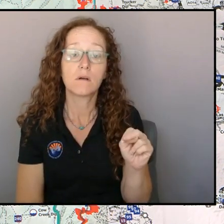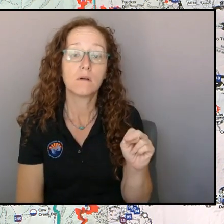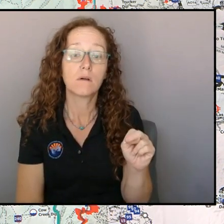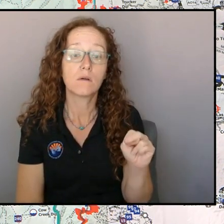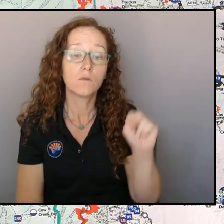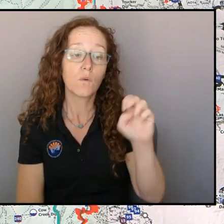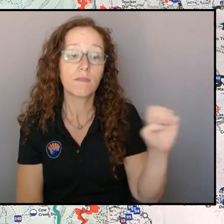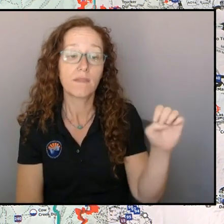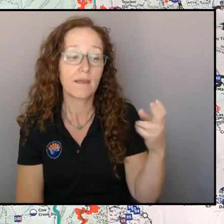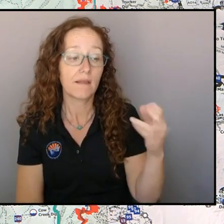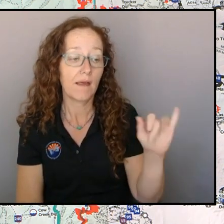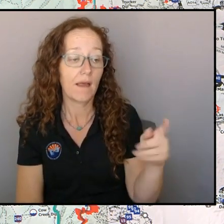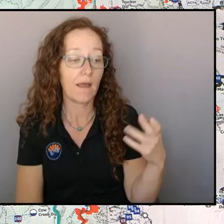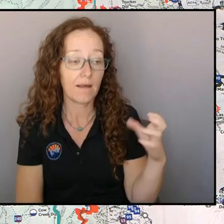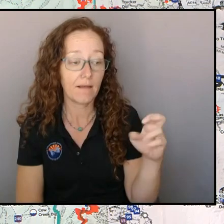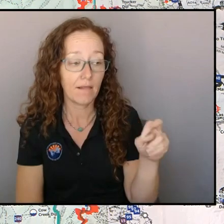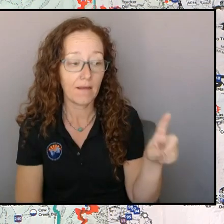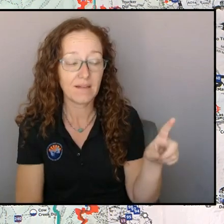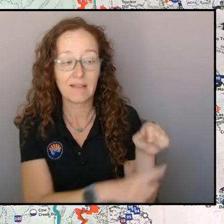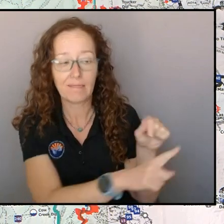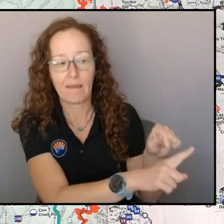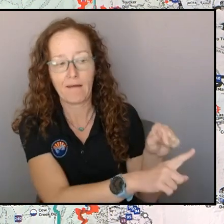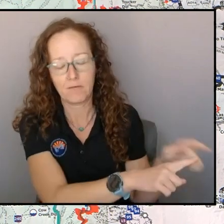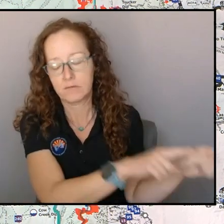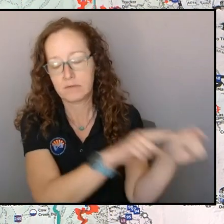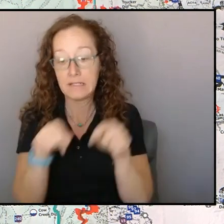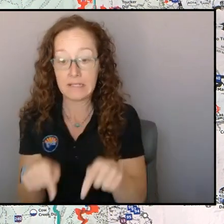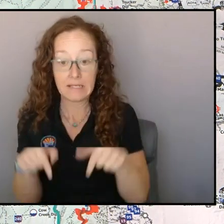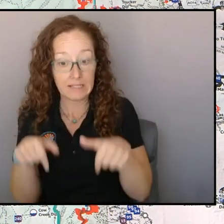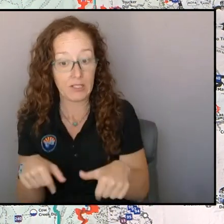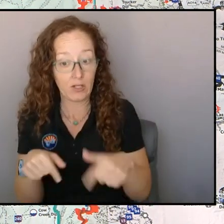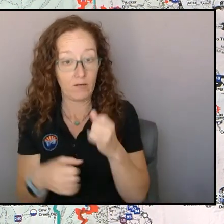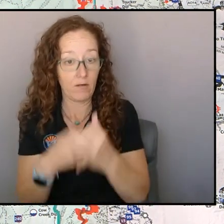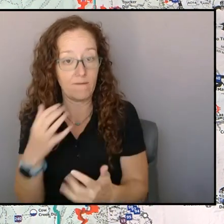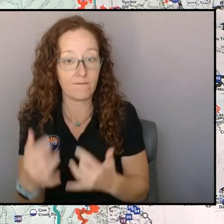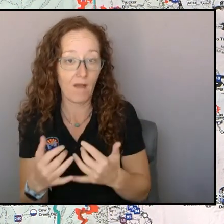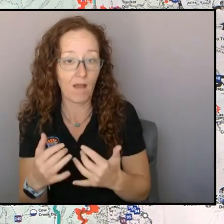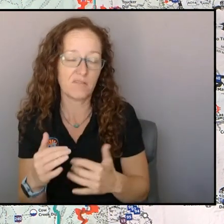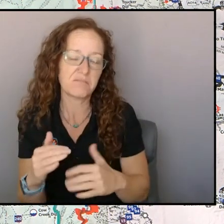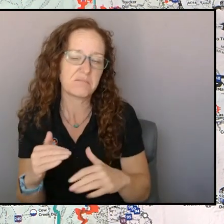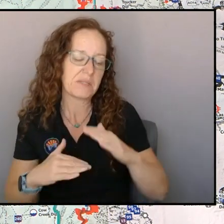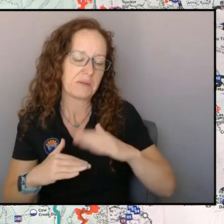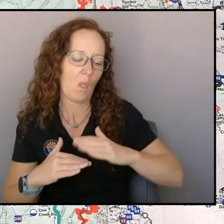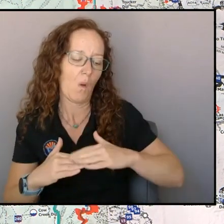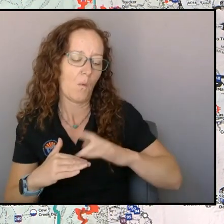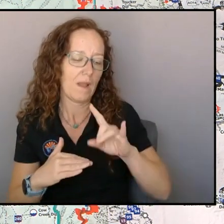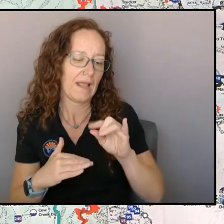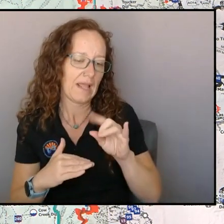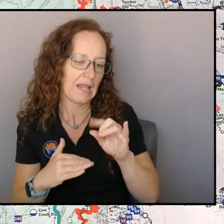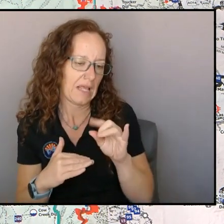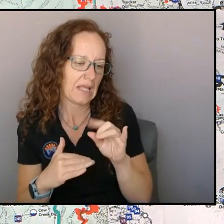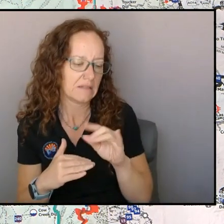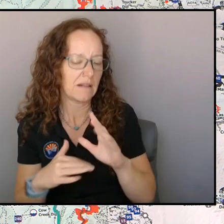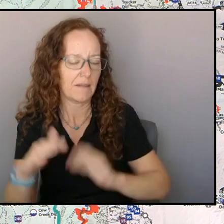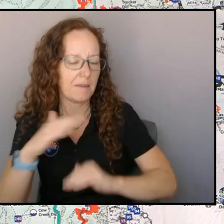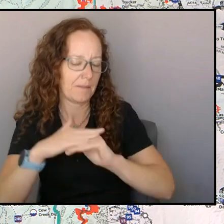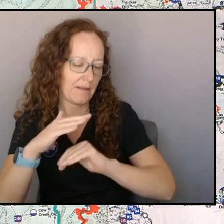Peak and Calf Canyon so for the majority, low 80s as stated and then as we get into the higher terrain we'll see things get a